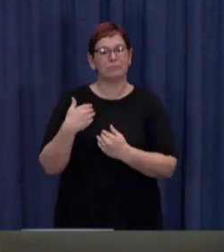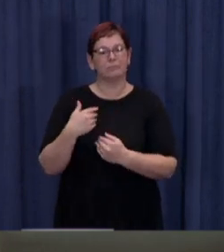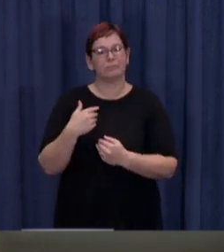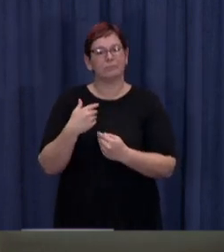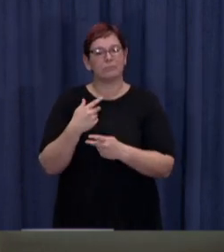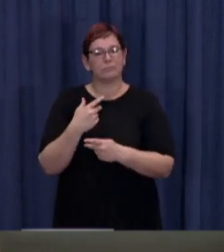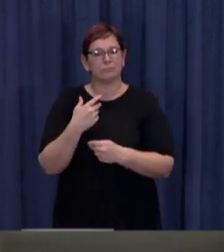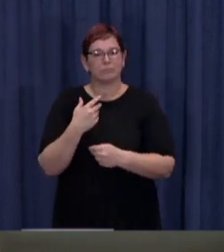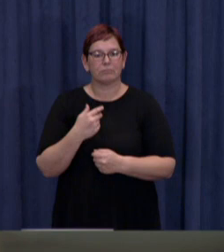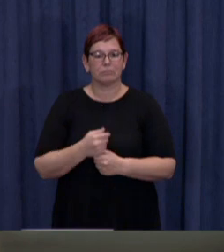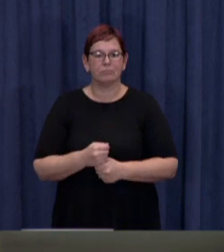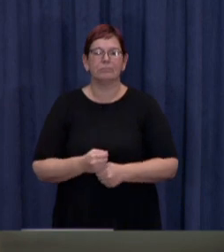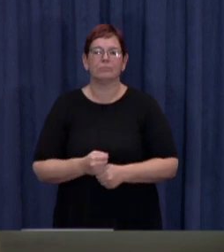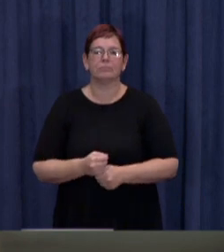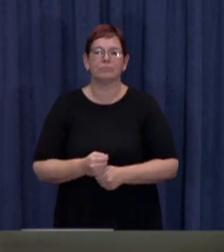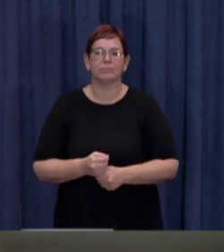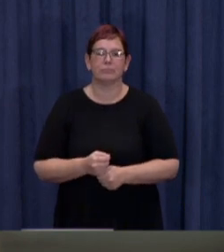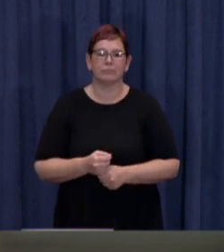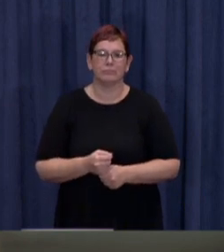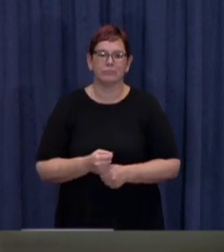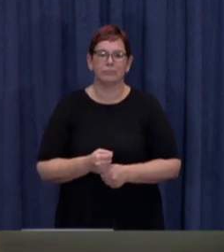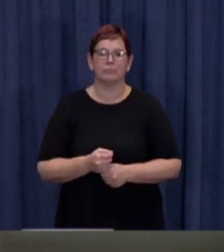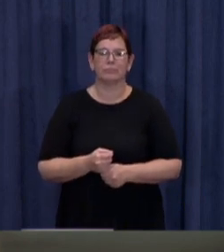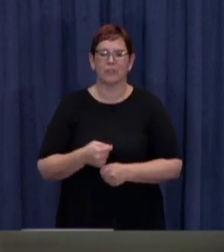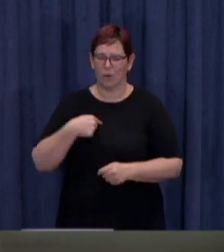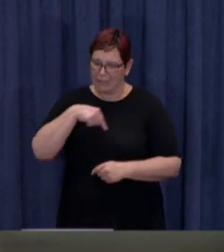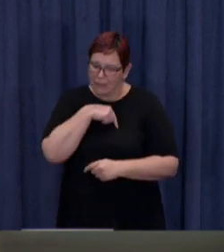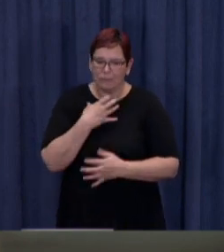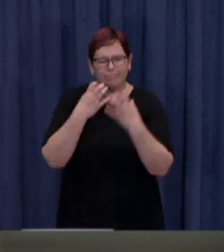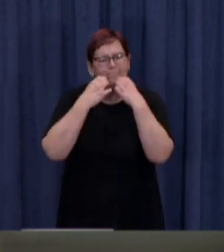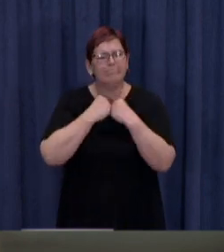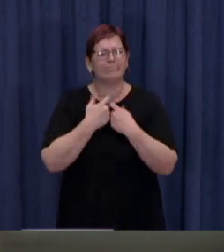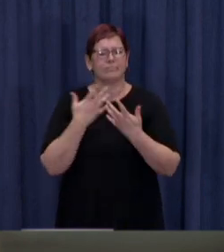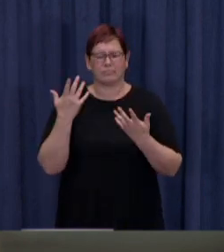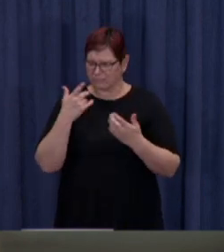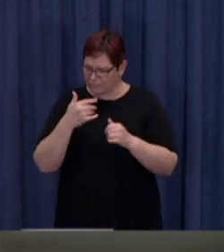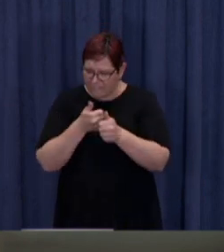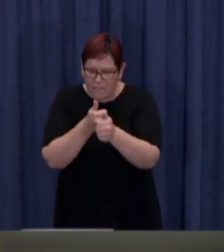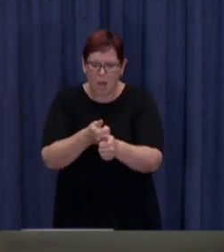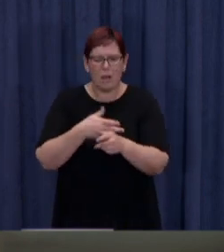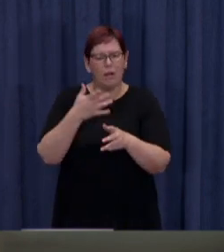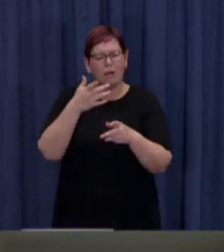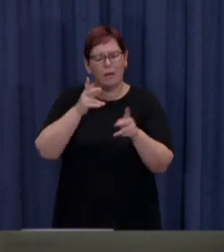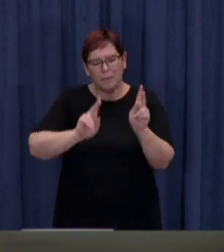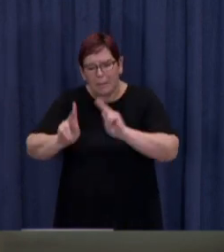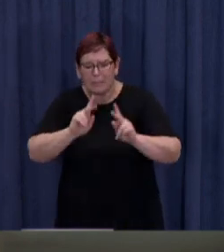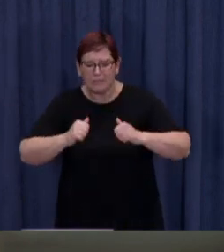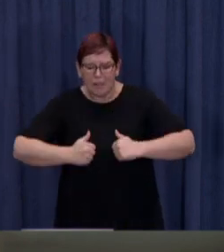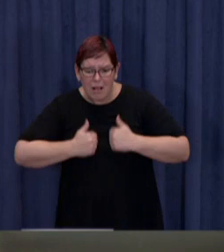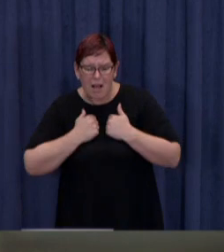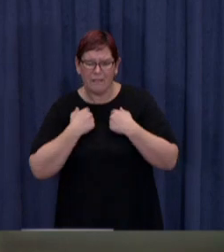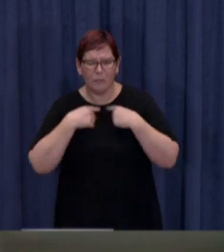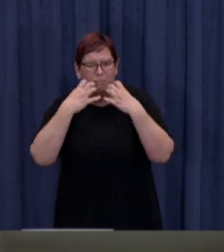when the council may not be as directly involved that I was talking to large numbers of City Councillors yesterday not about this specifically but about how we're